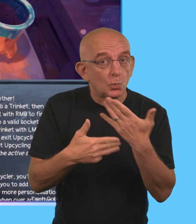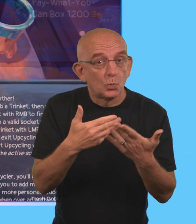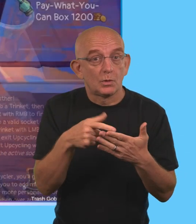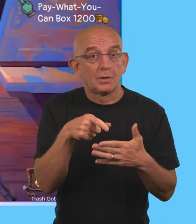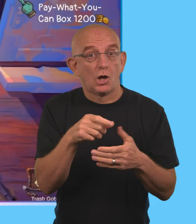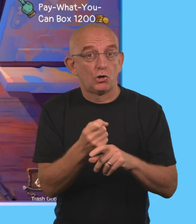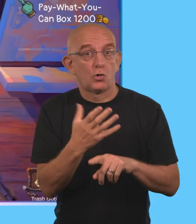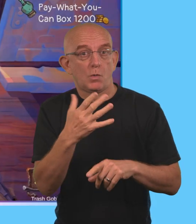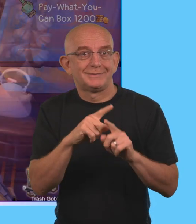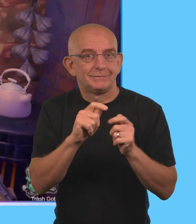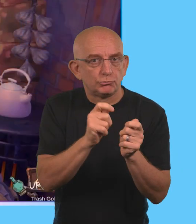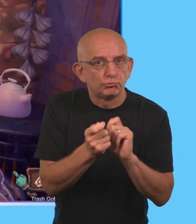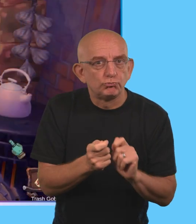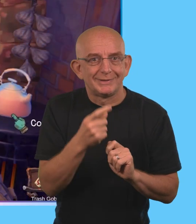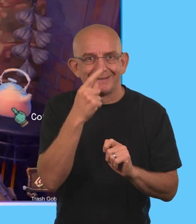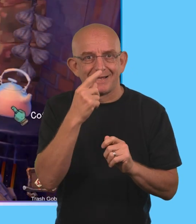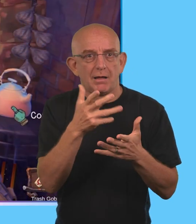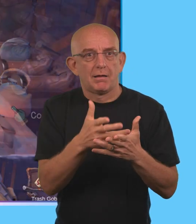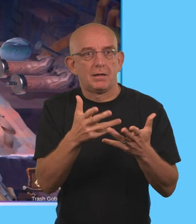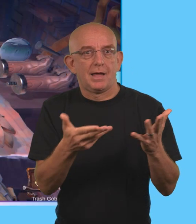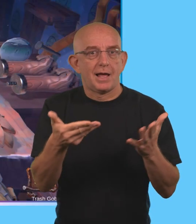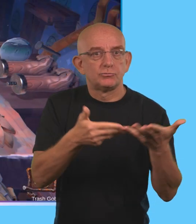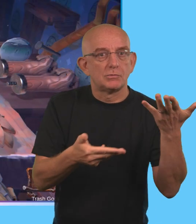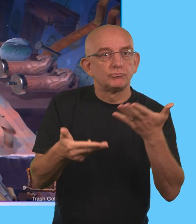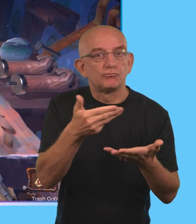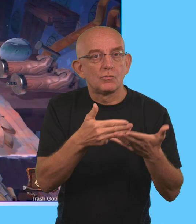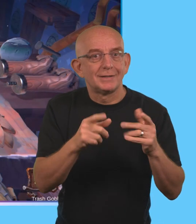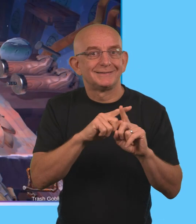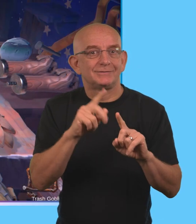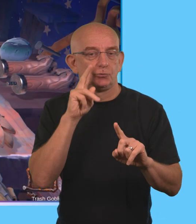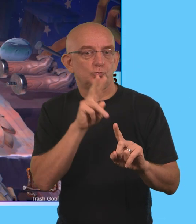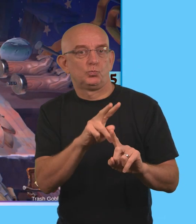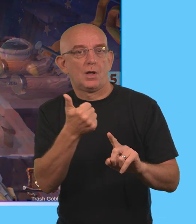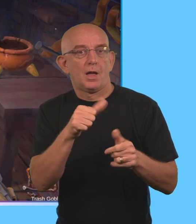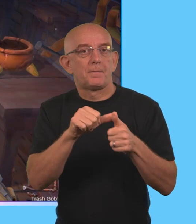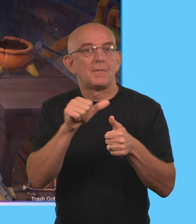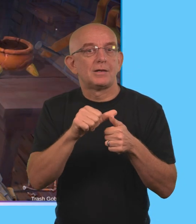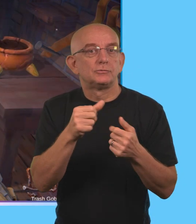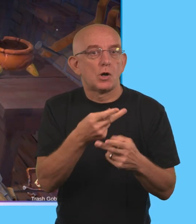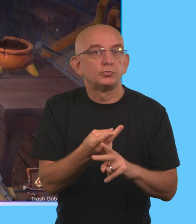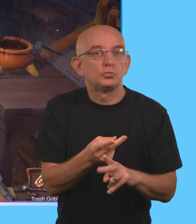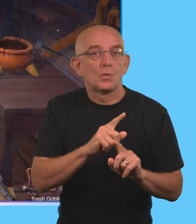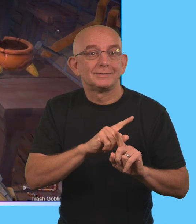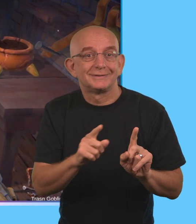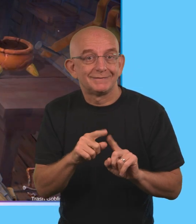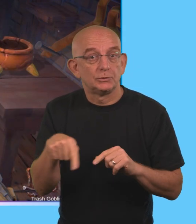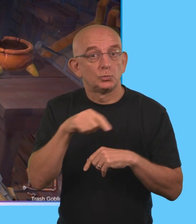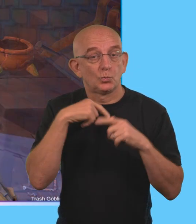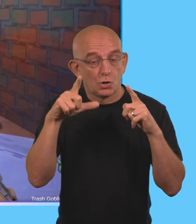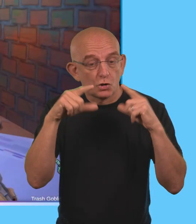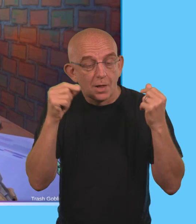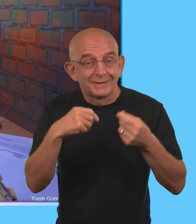Maybe you invest that gold into your shop, customizing it, expanding it, and trying out new and better tools.